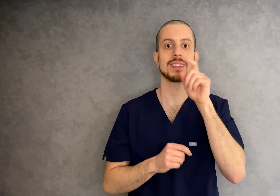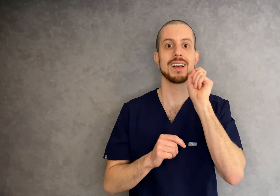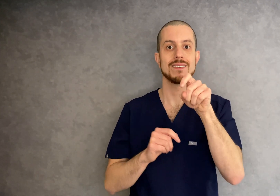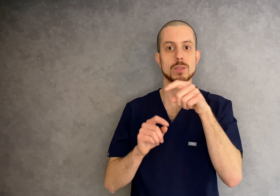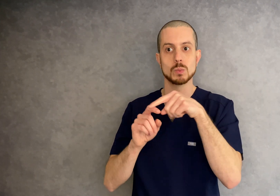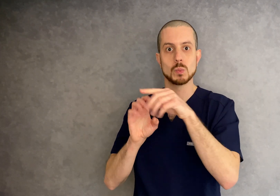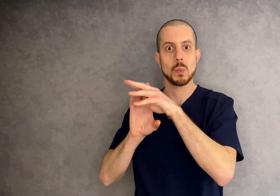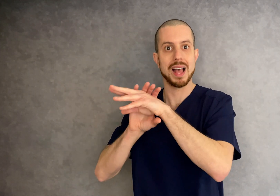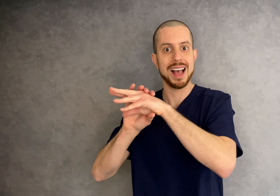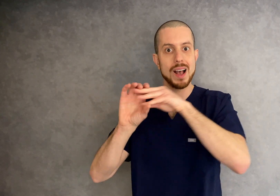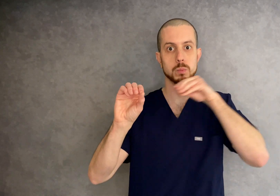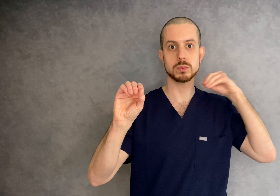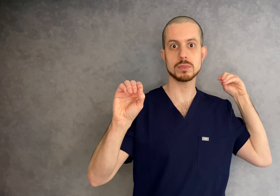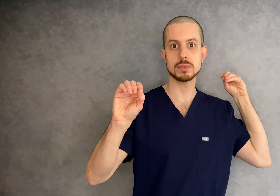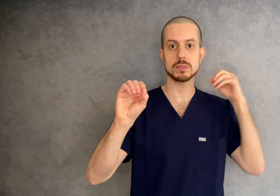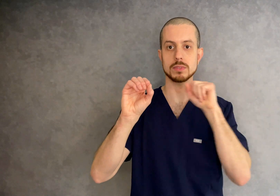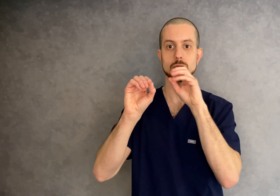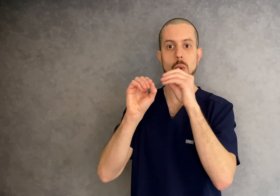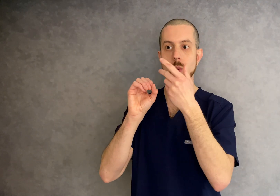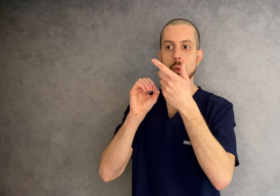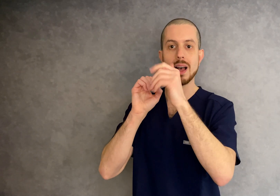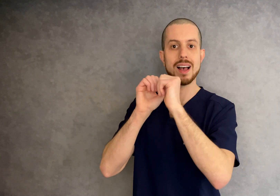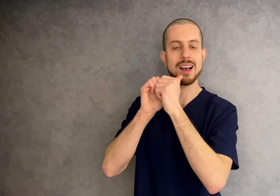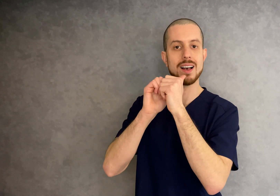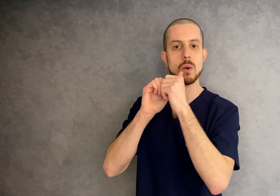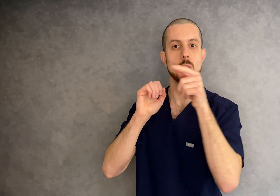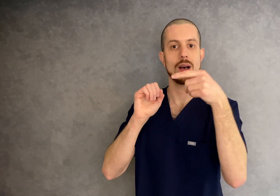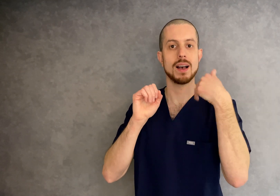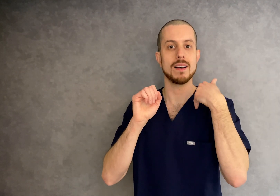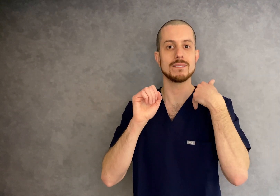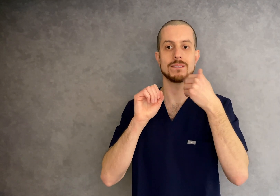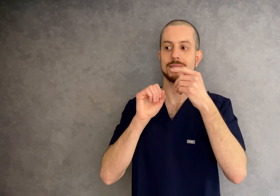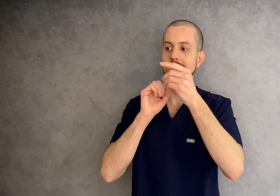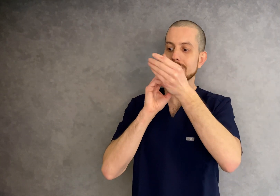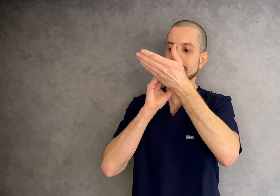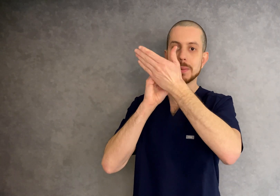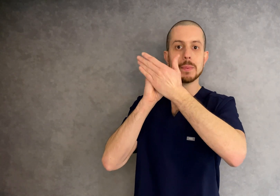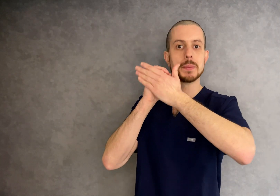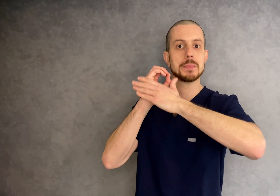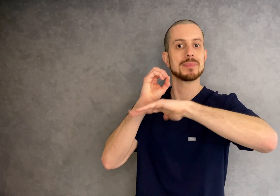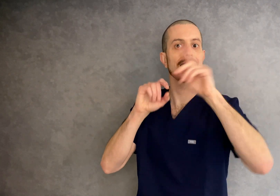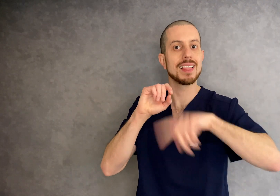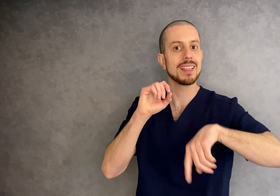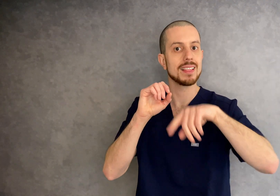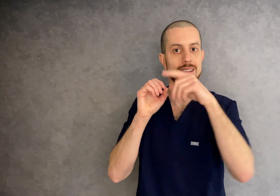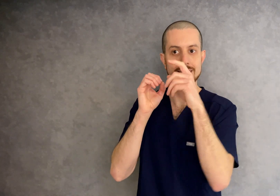It needs space to exit the eye. So the inside of the eye (retina) cannot be closed off.